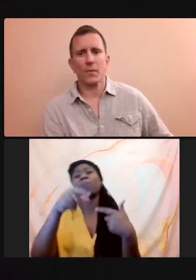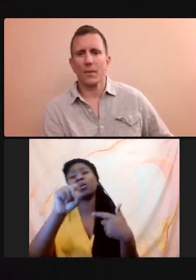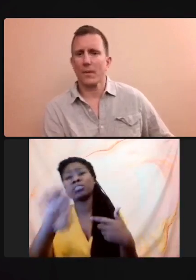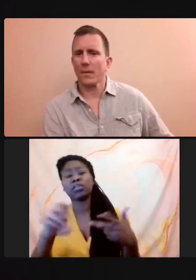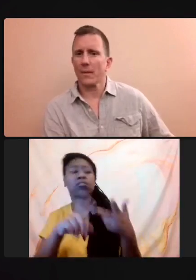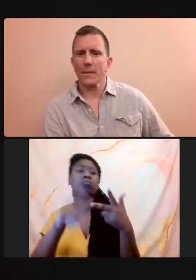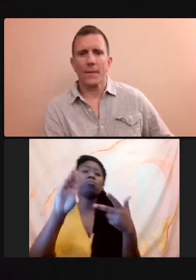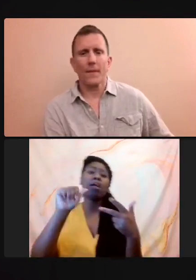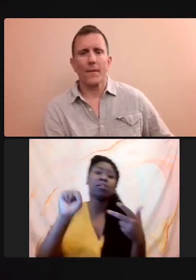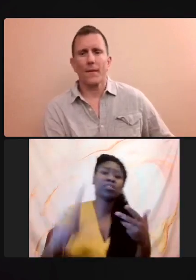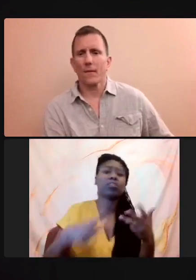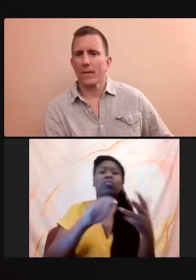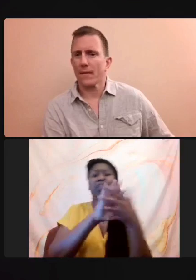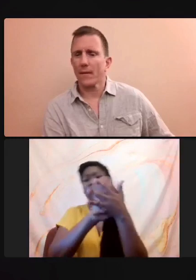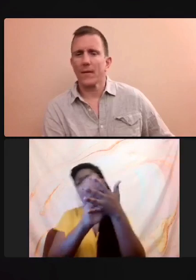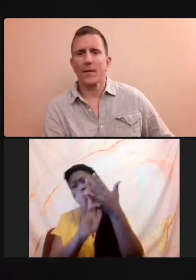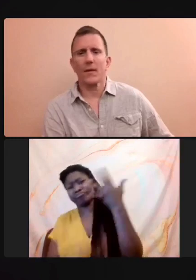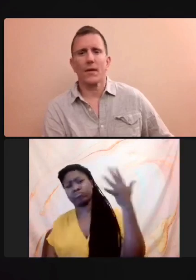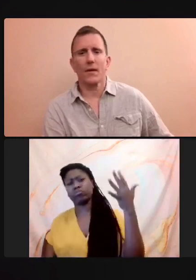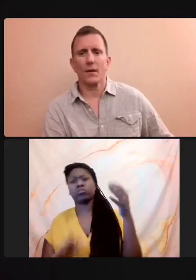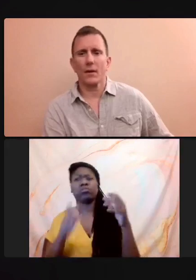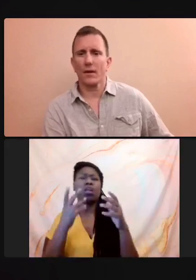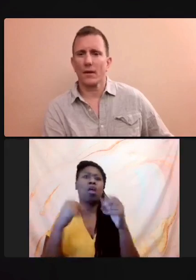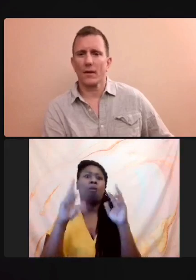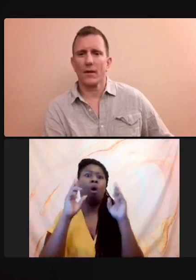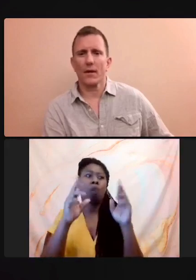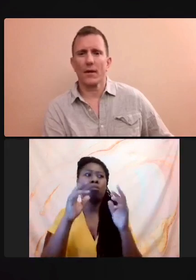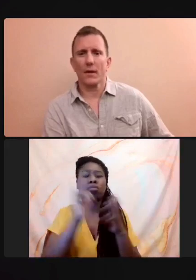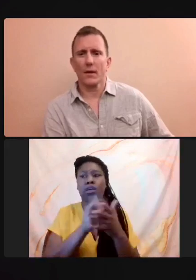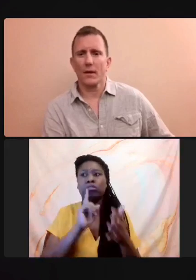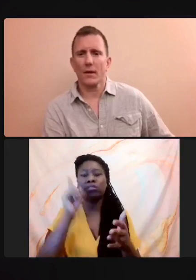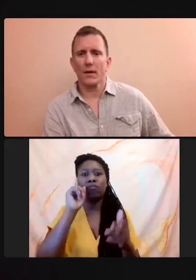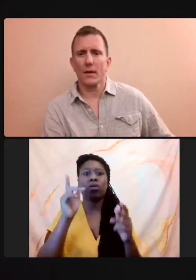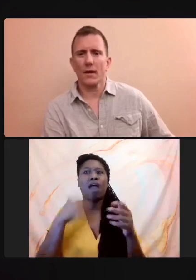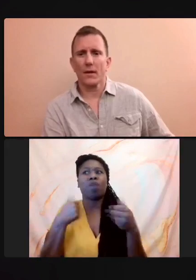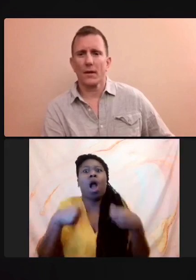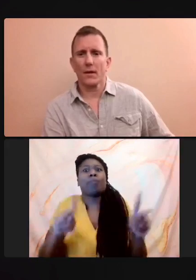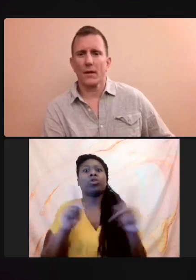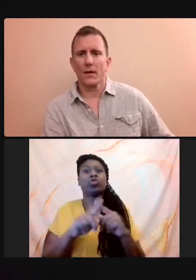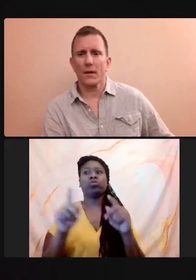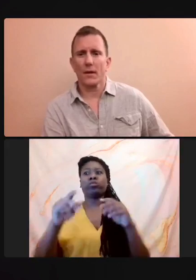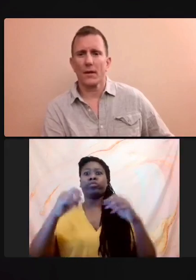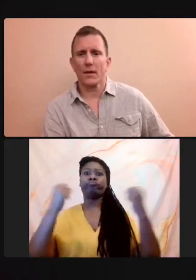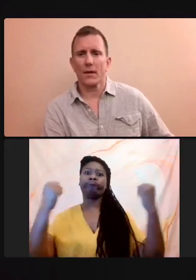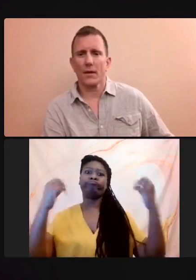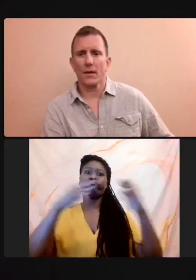And so people have their own journeys. And, you know, for people to